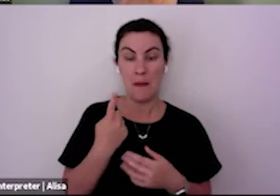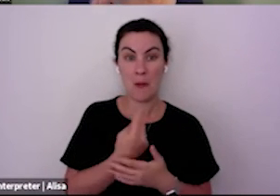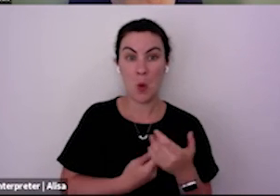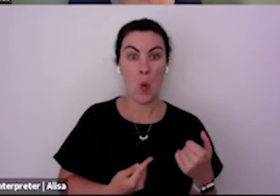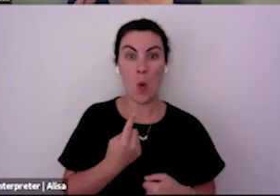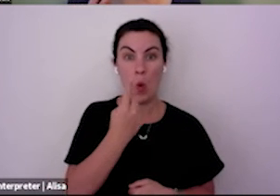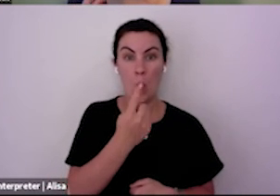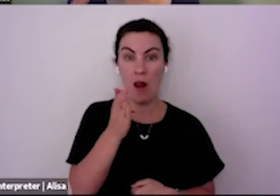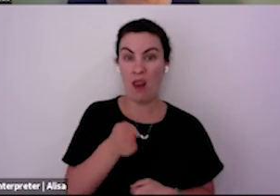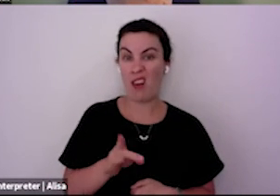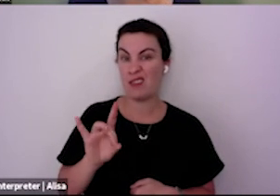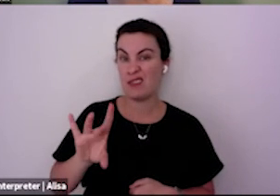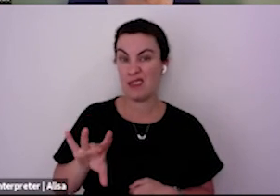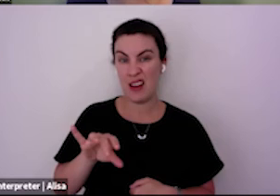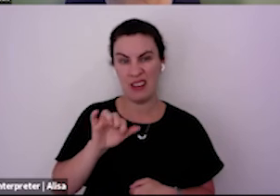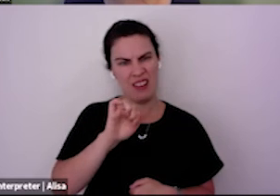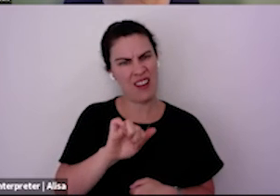Supporting selective is a really big market.